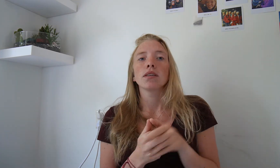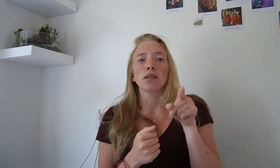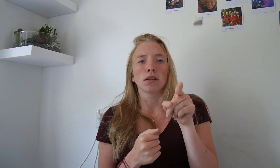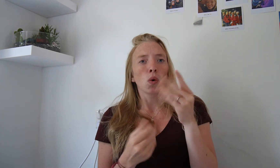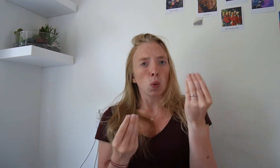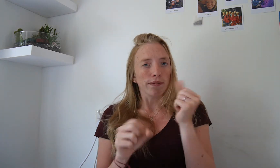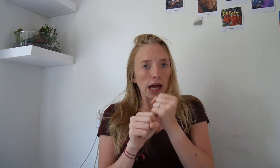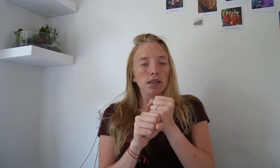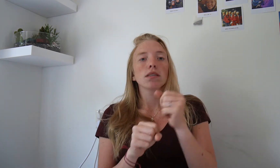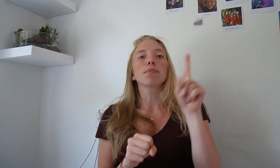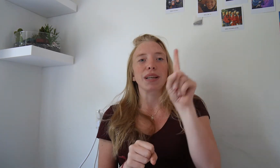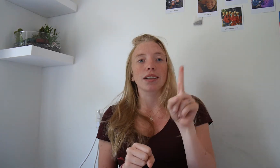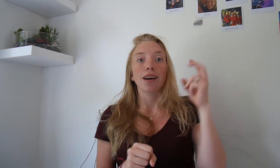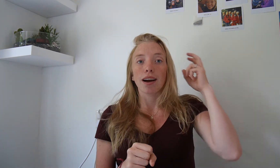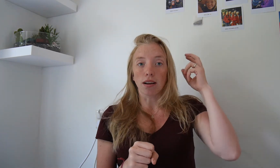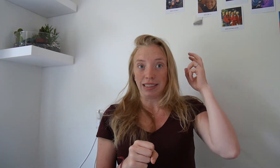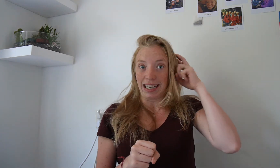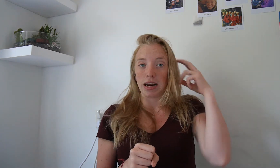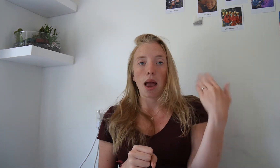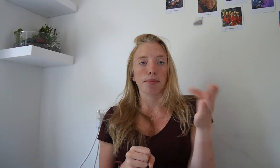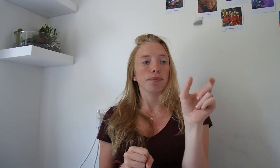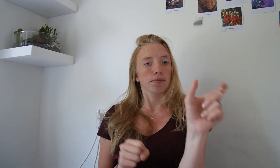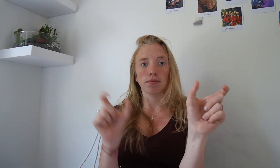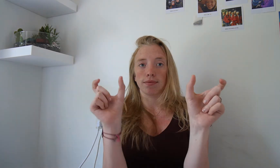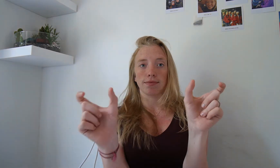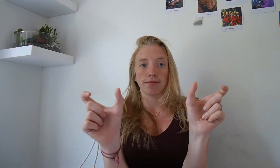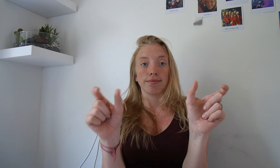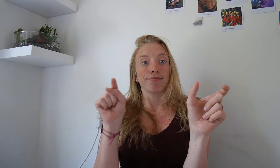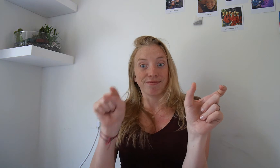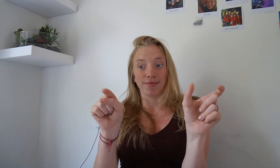How does such an implant work? A CI consists of two parts,